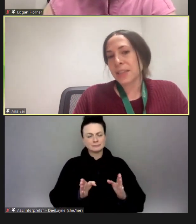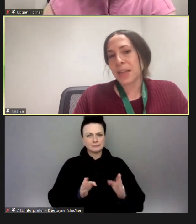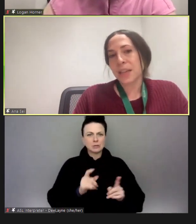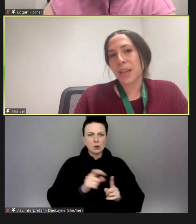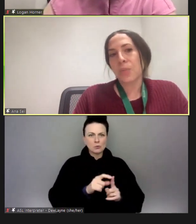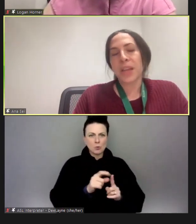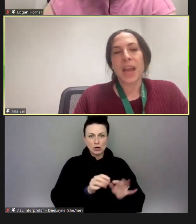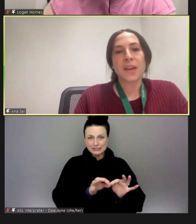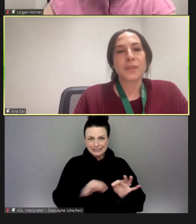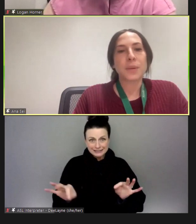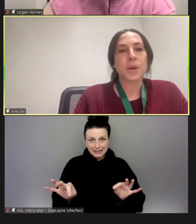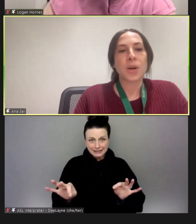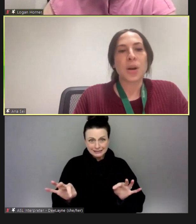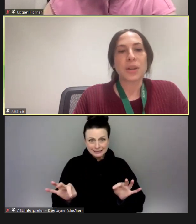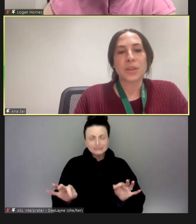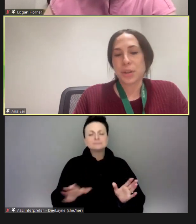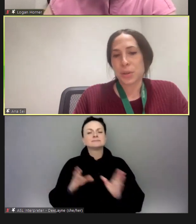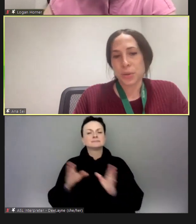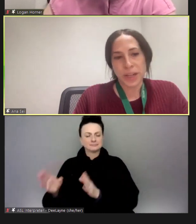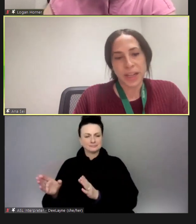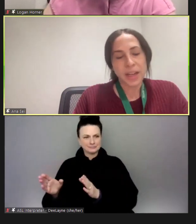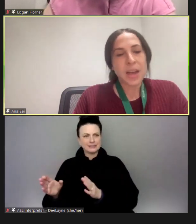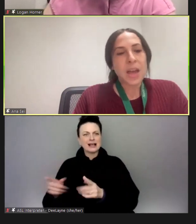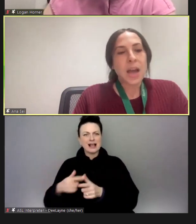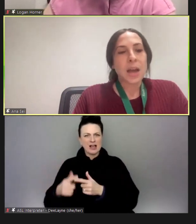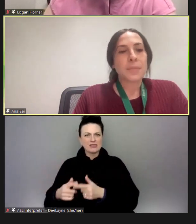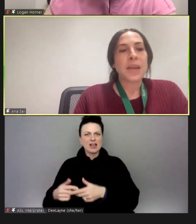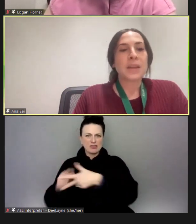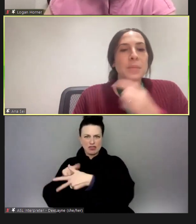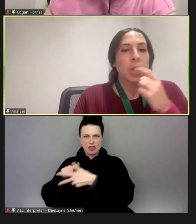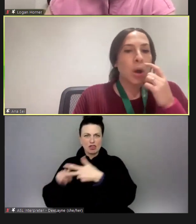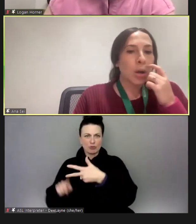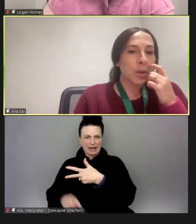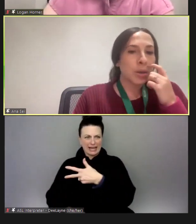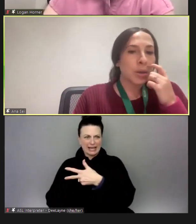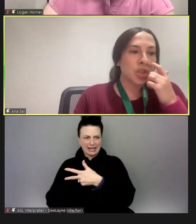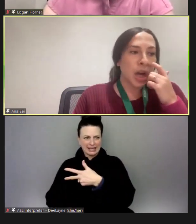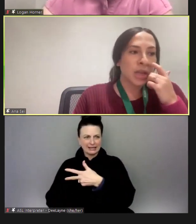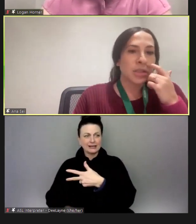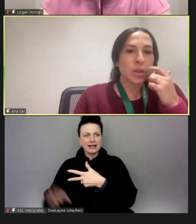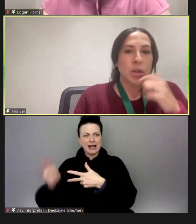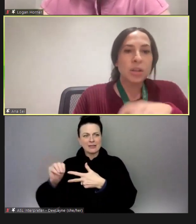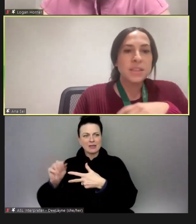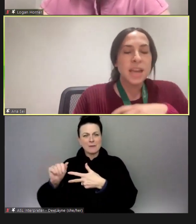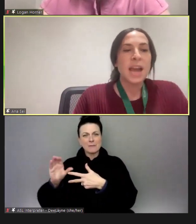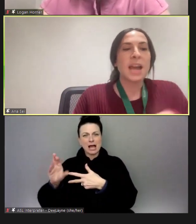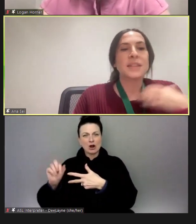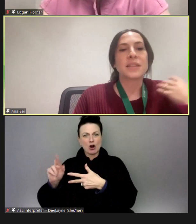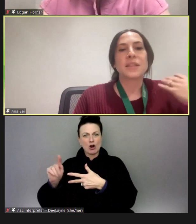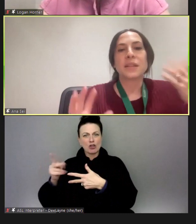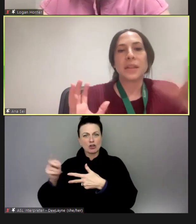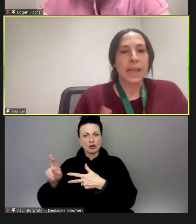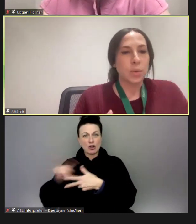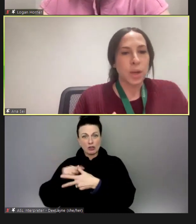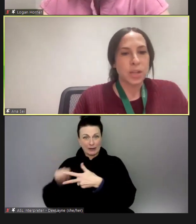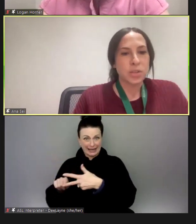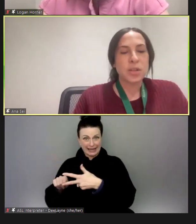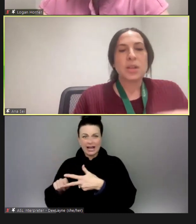and then we have the MacArthur 3 um and